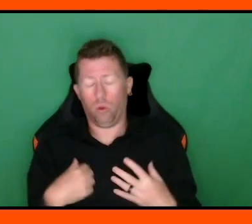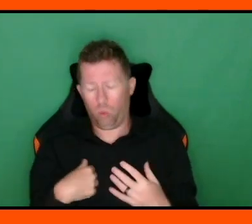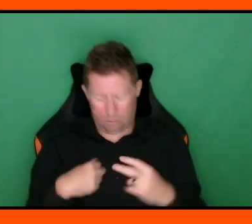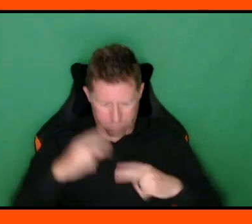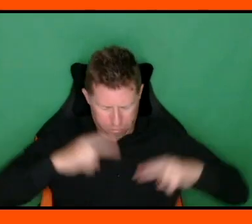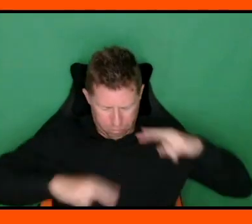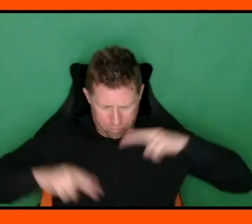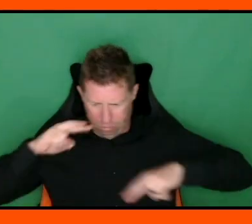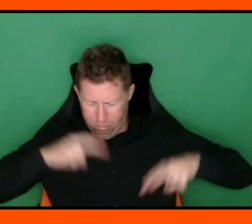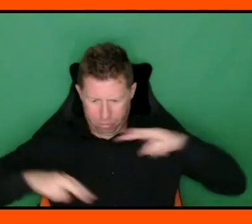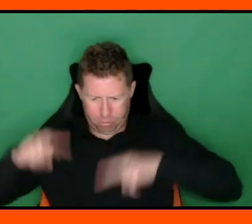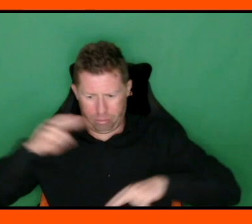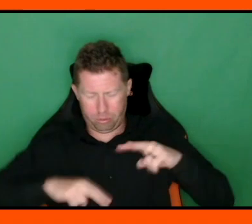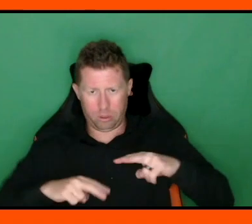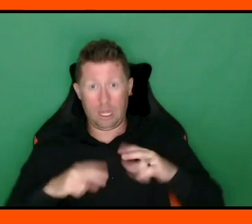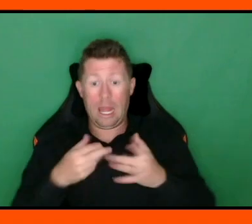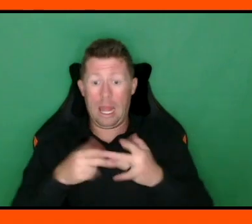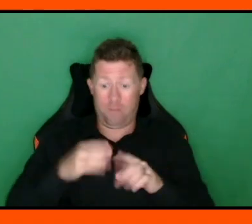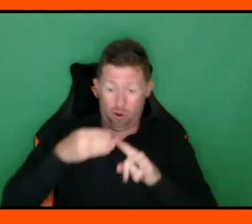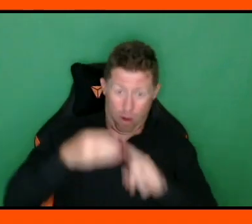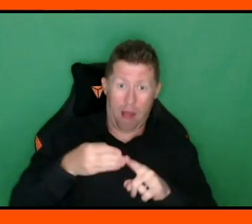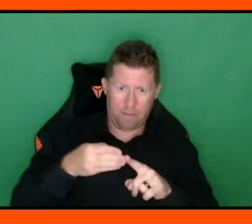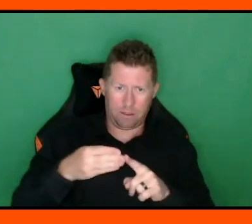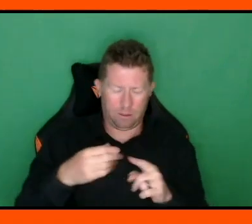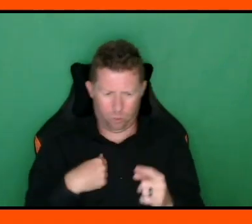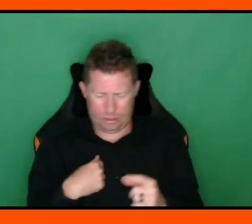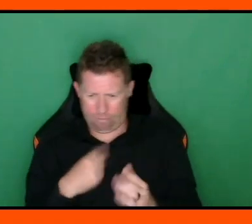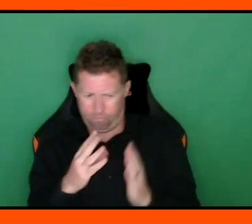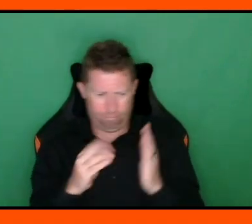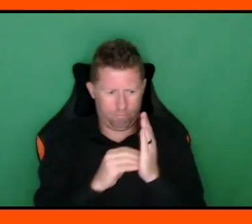so you tell us something relevant to them, we will let them know and they’re going to let us know.